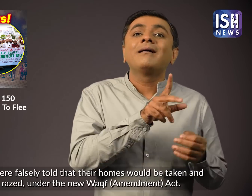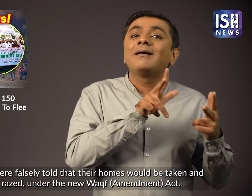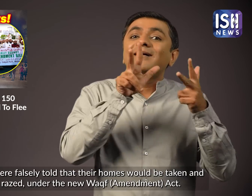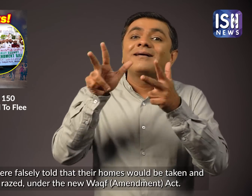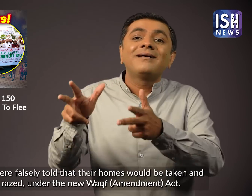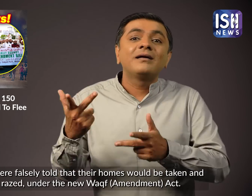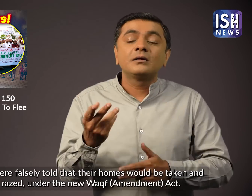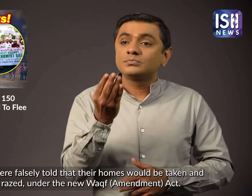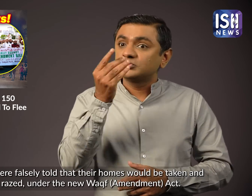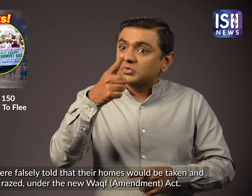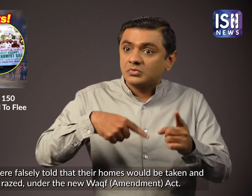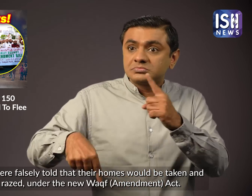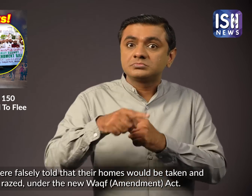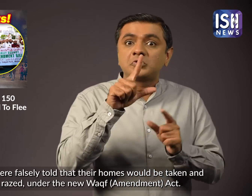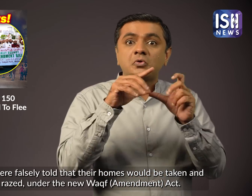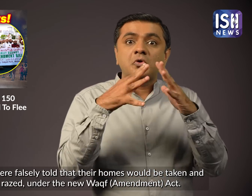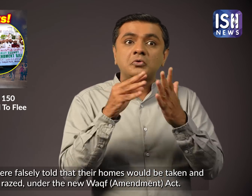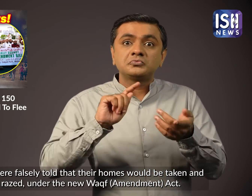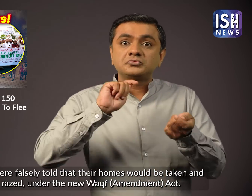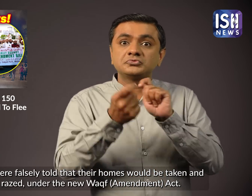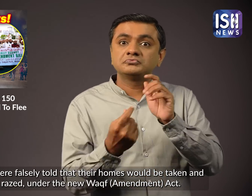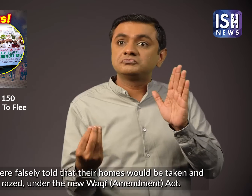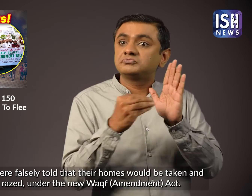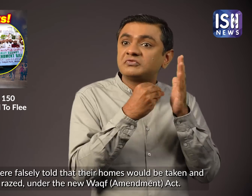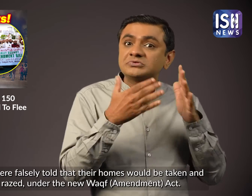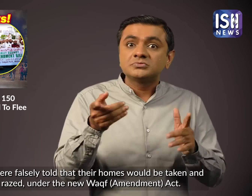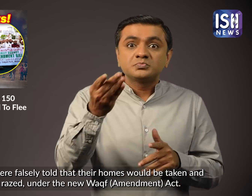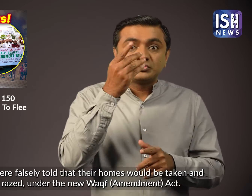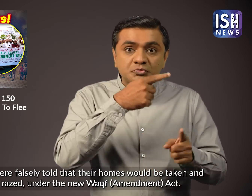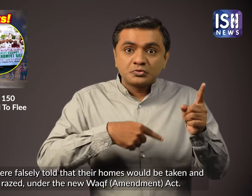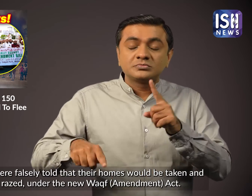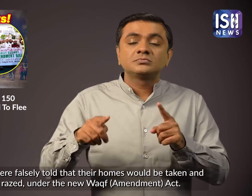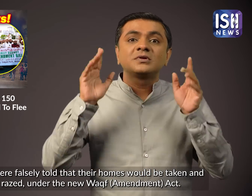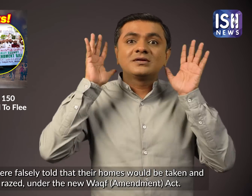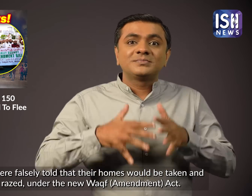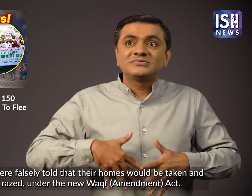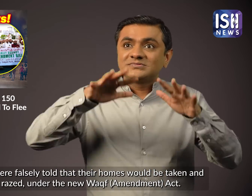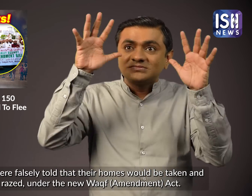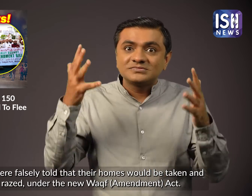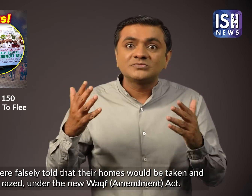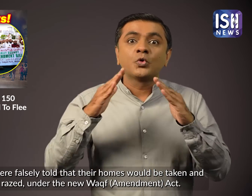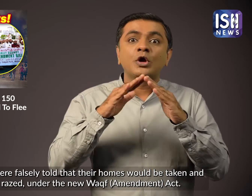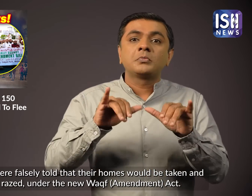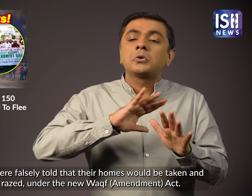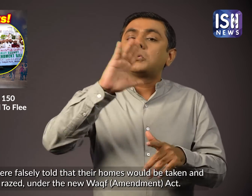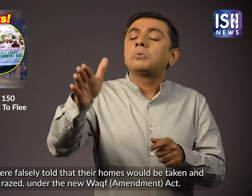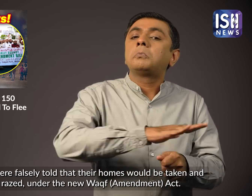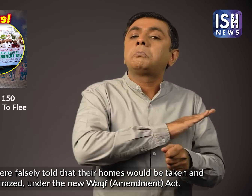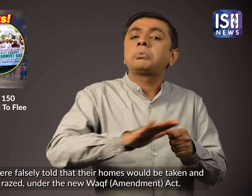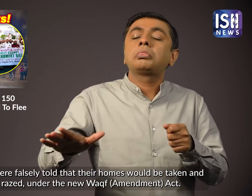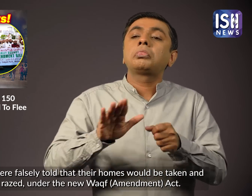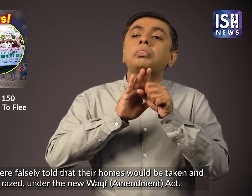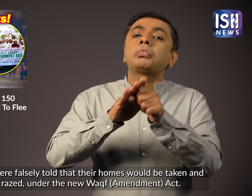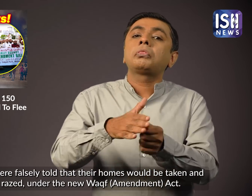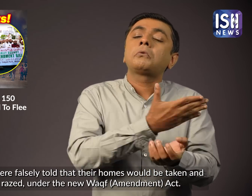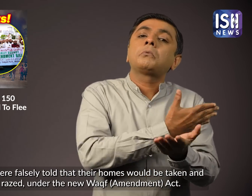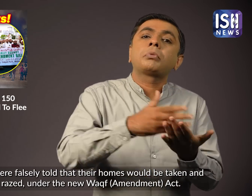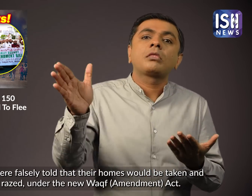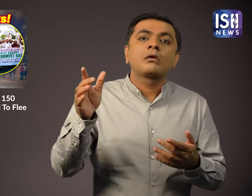The Muslims were falsely told that their homes would be taken and mosques razed, under the new Waqf (Amendment) Act.